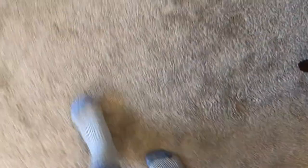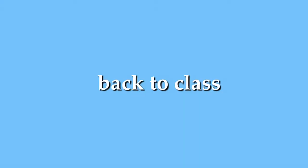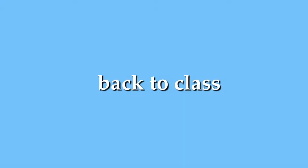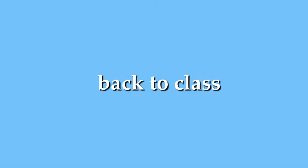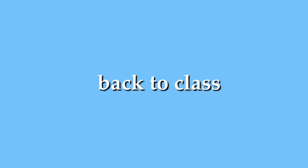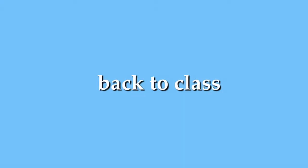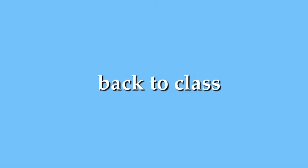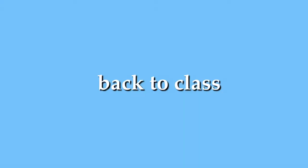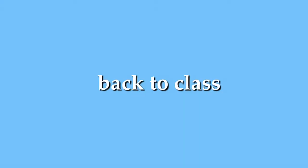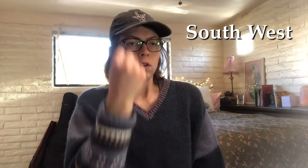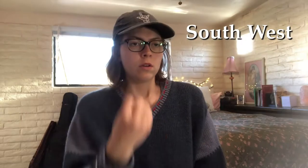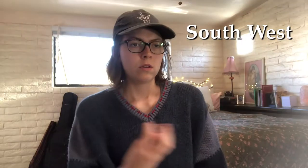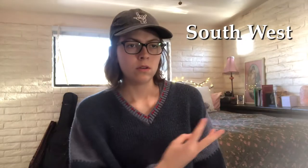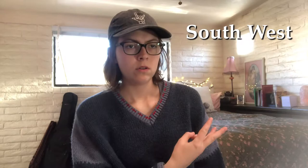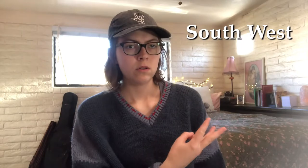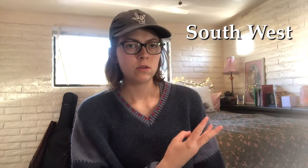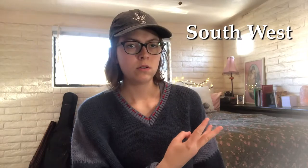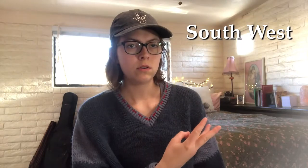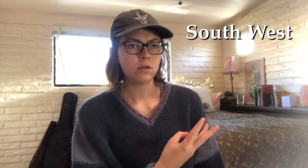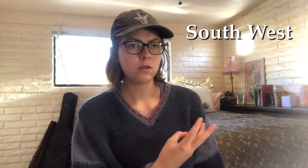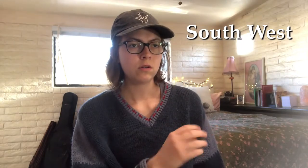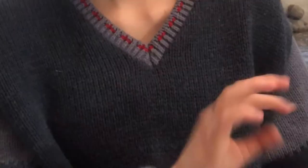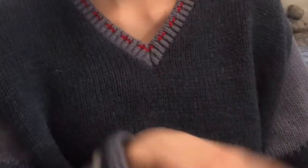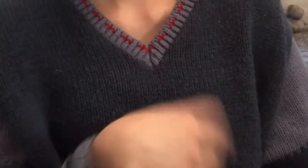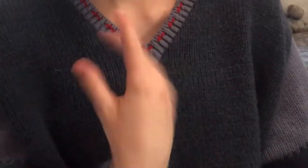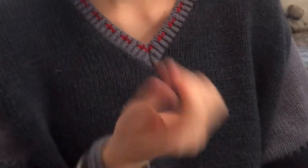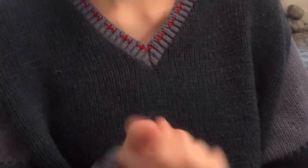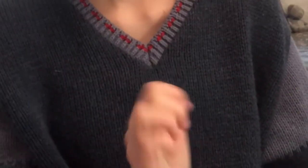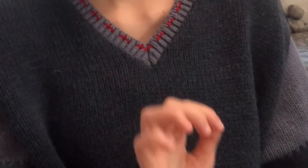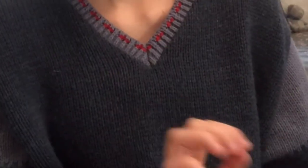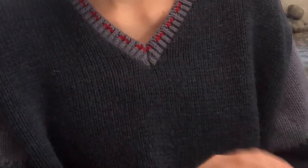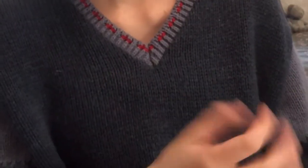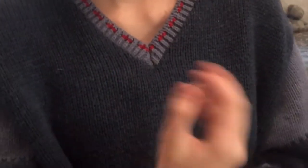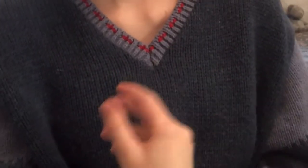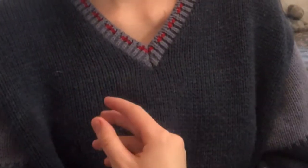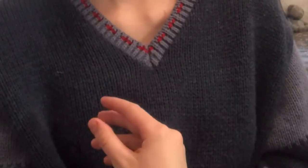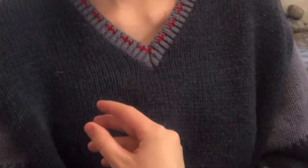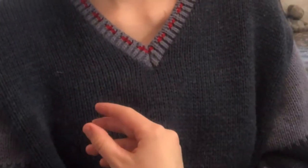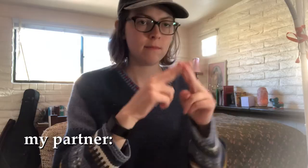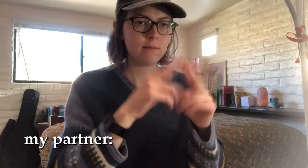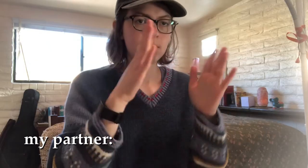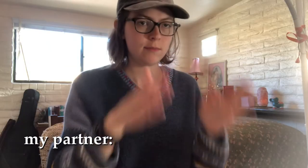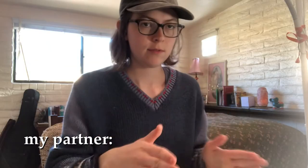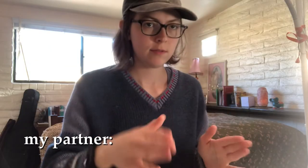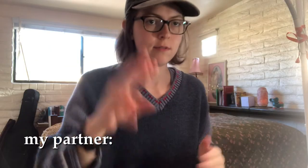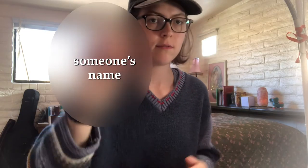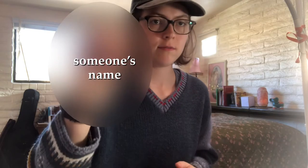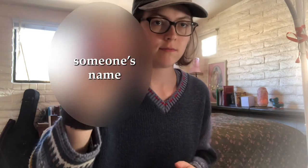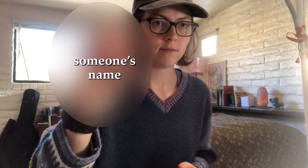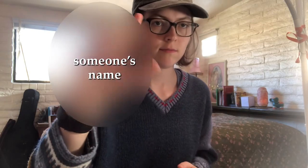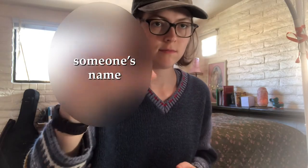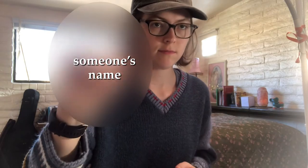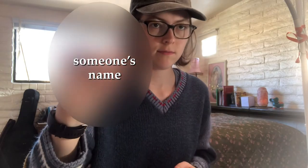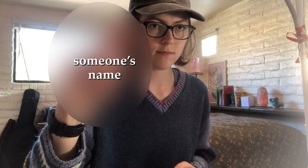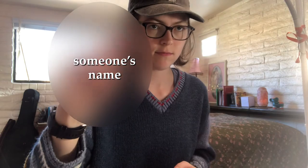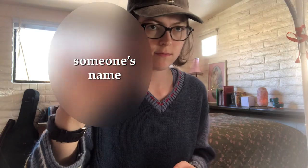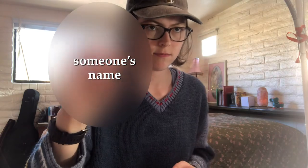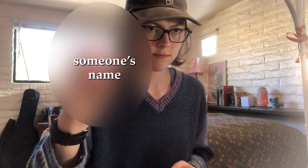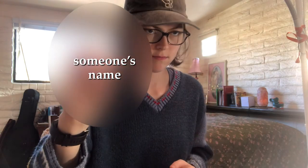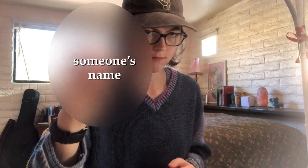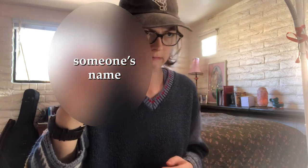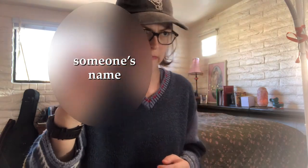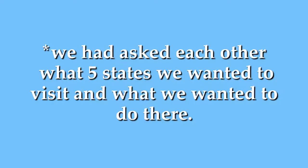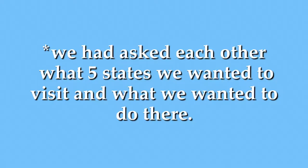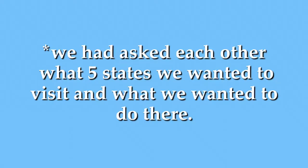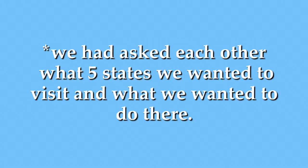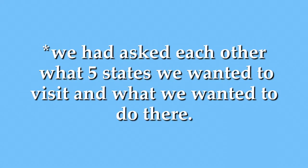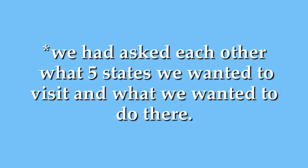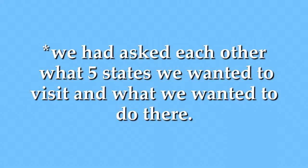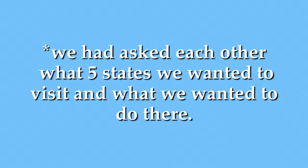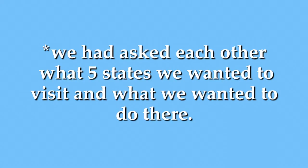accomplished i'm still calling